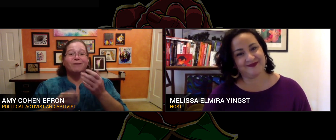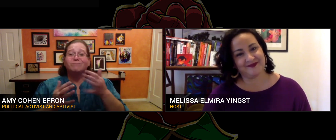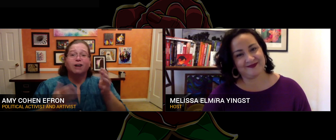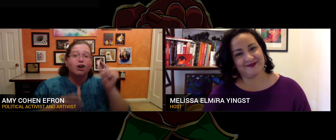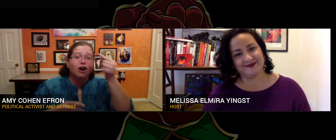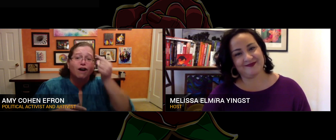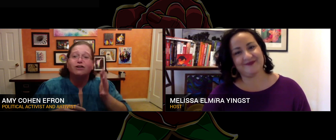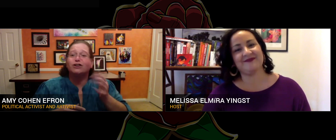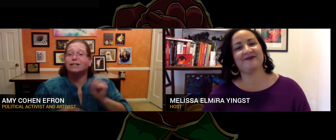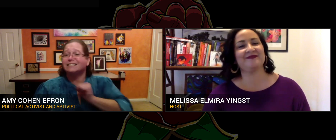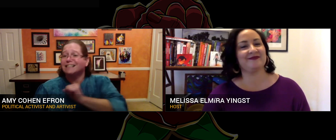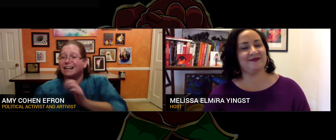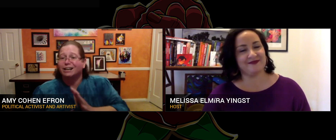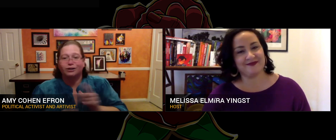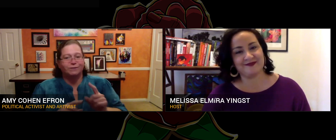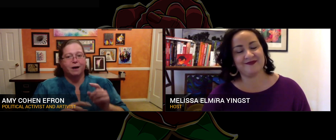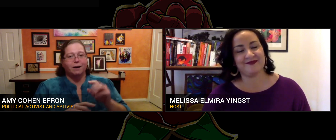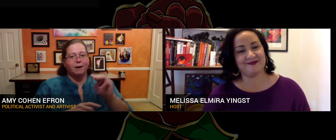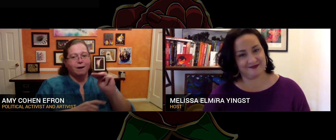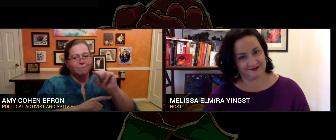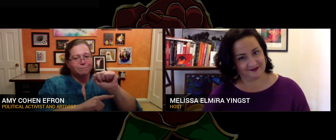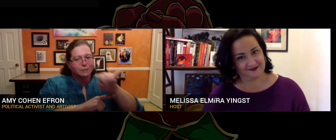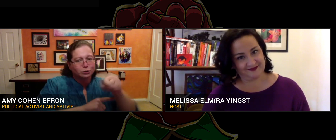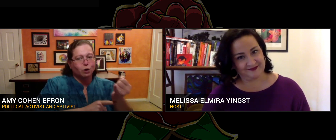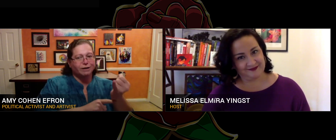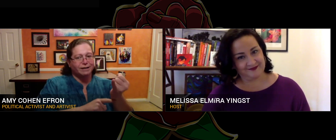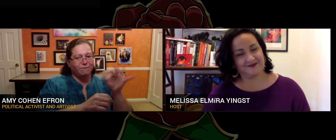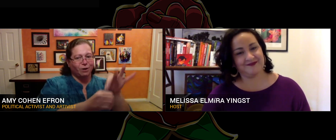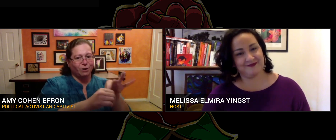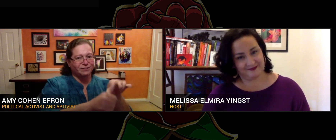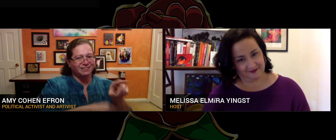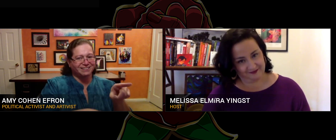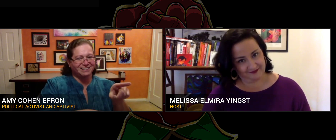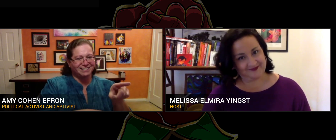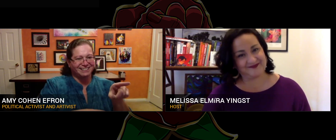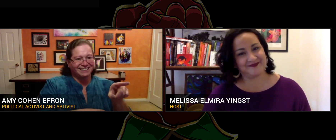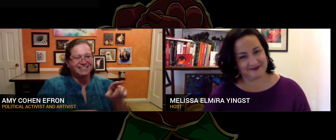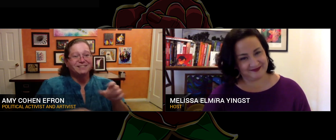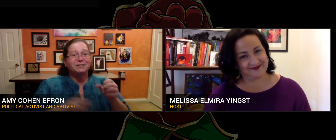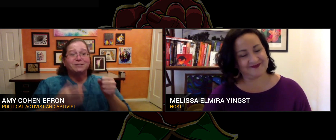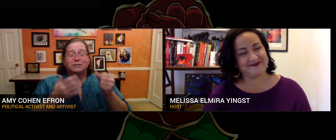Governors, senators - those count on the majority votes.